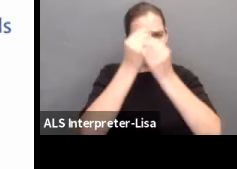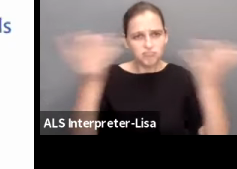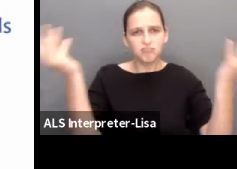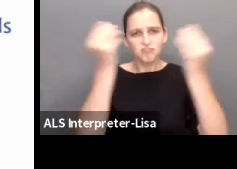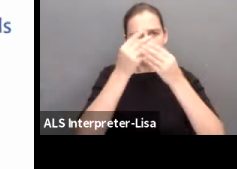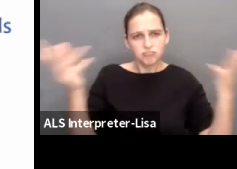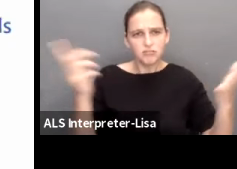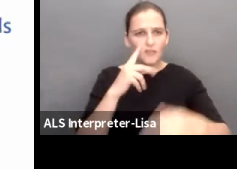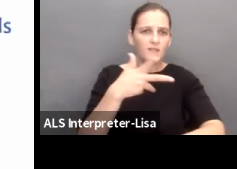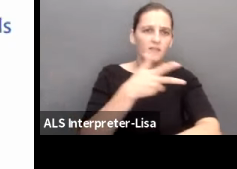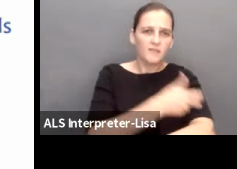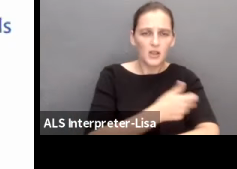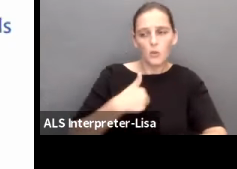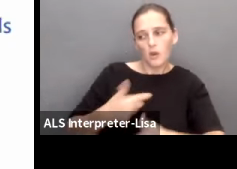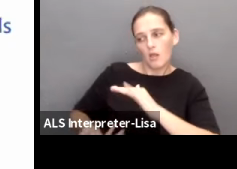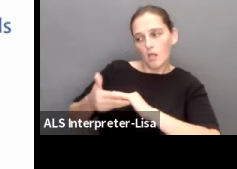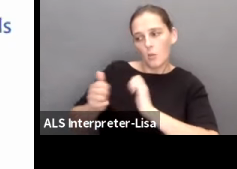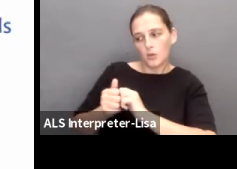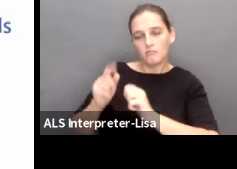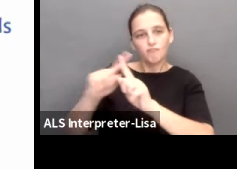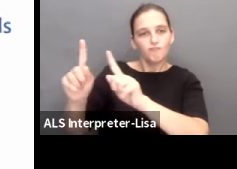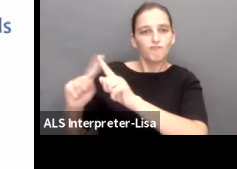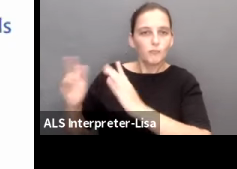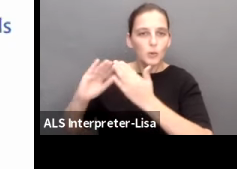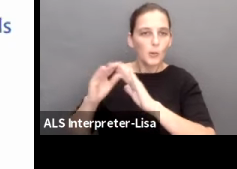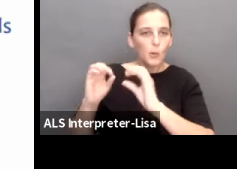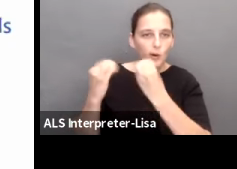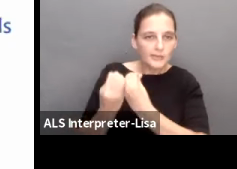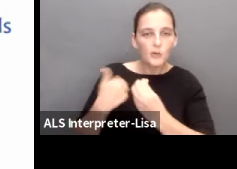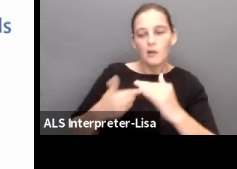community organizations, we work with churches, for example.